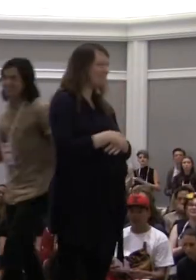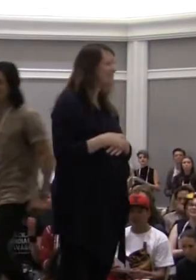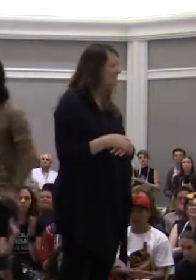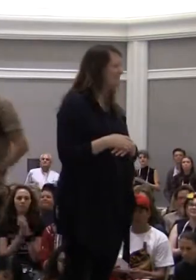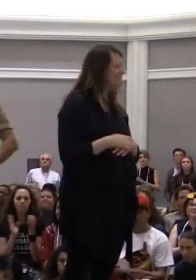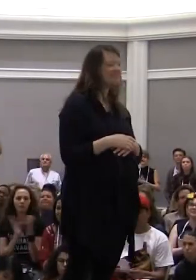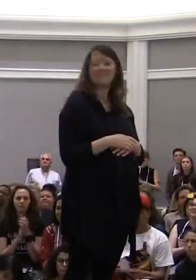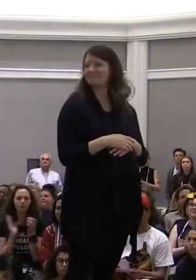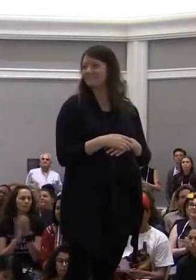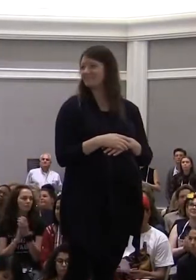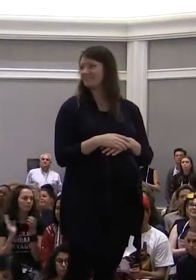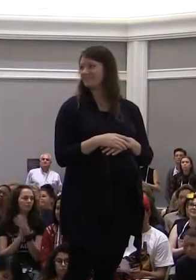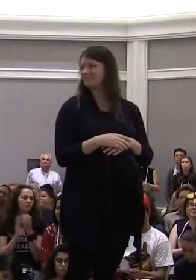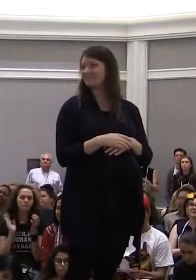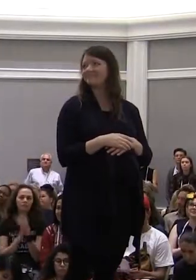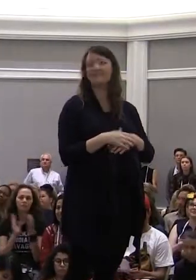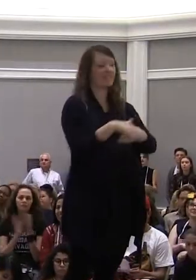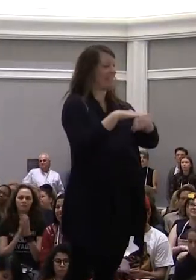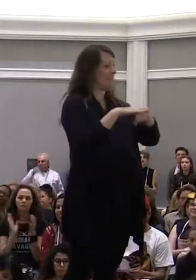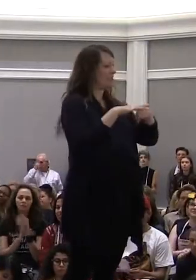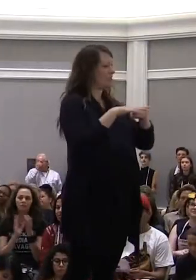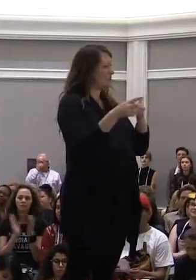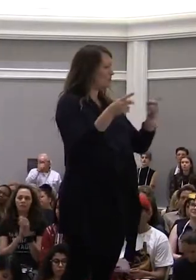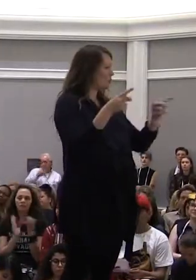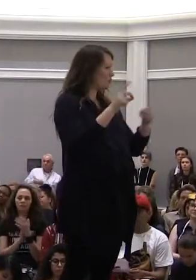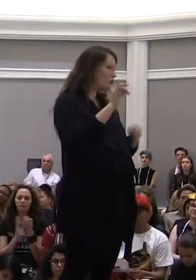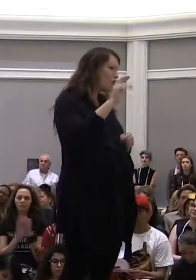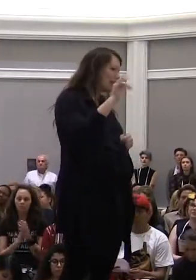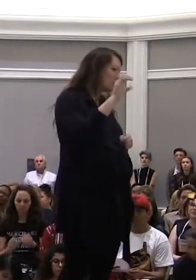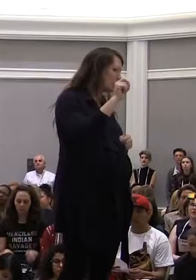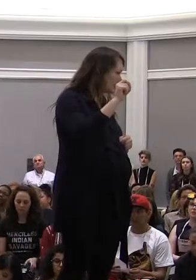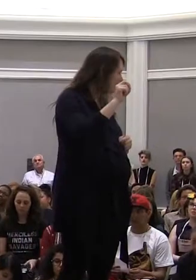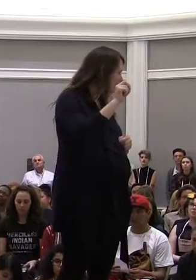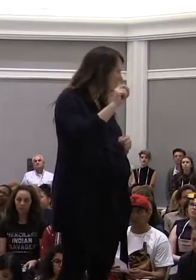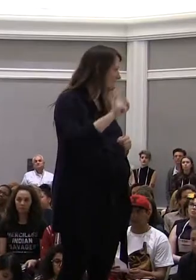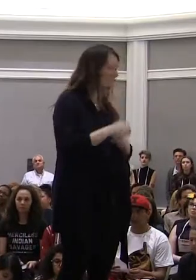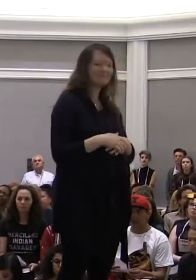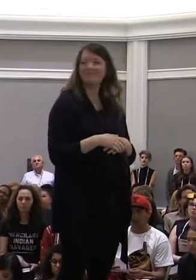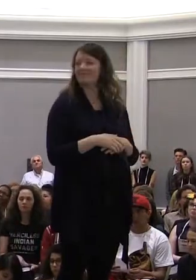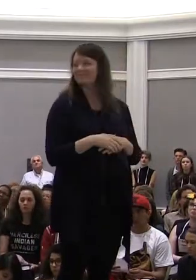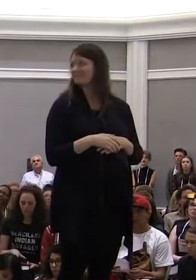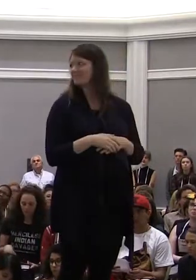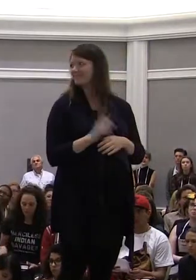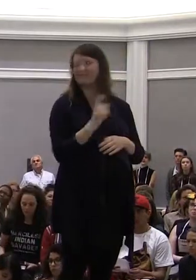From Indigenous Direction to our state. (clapping) (Ty Defoe) Thank you!